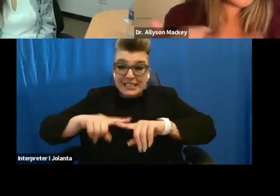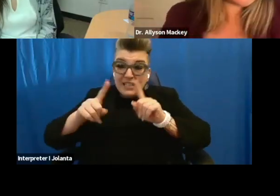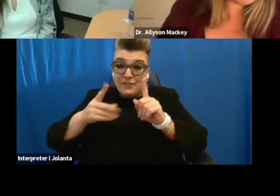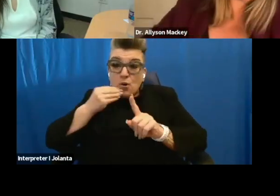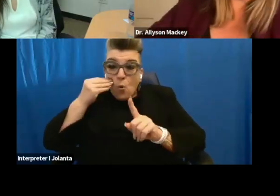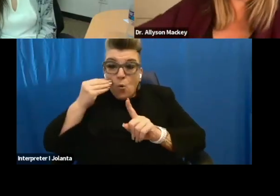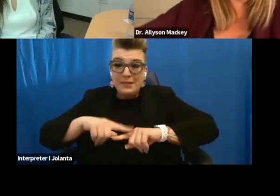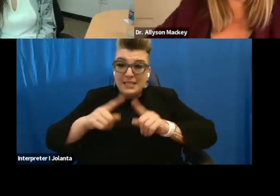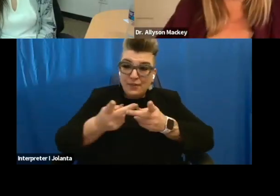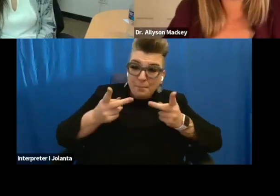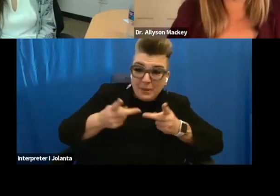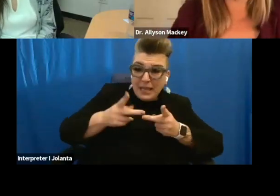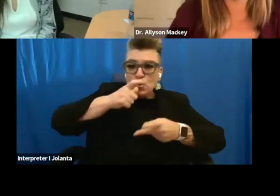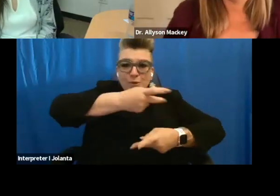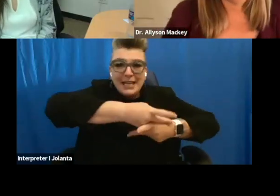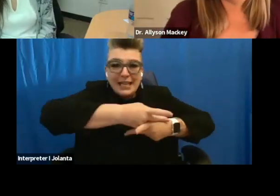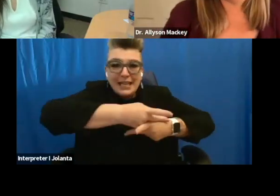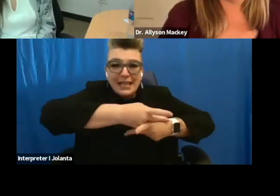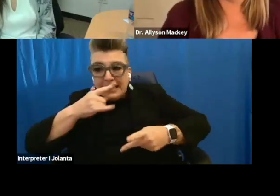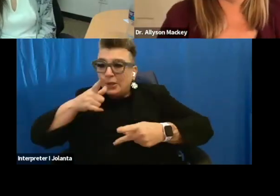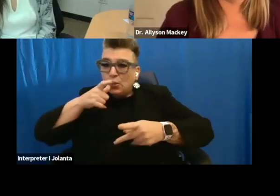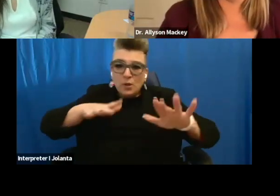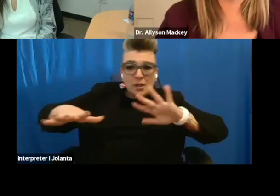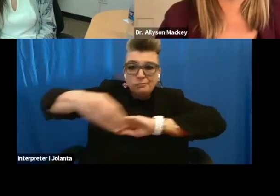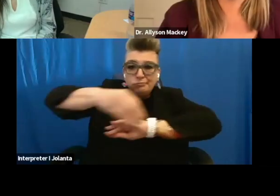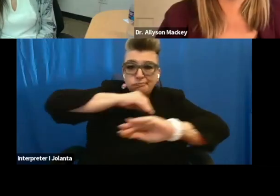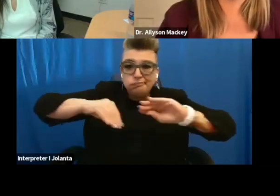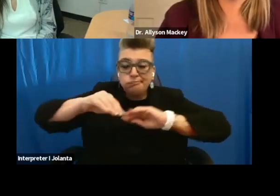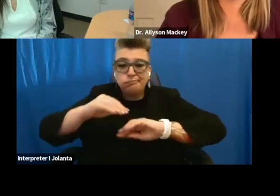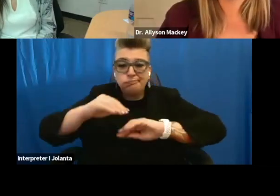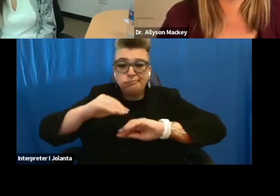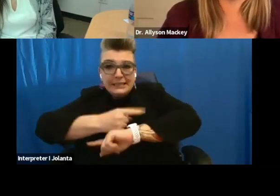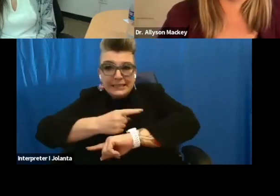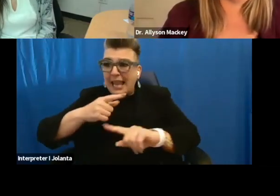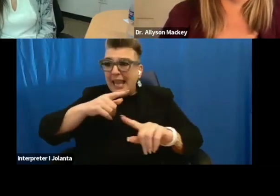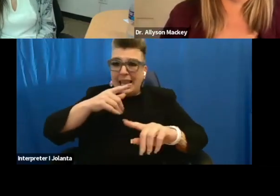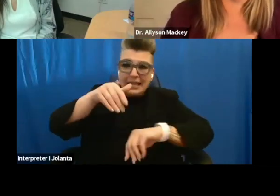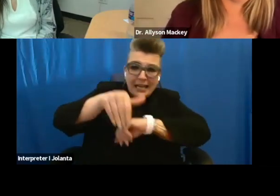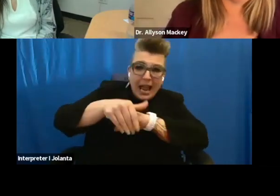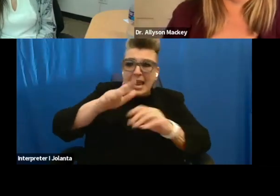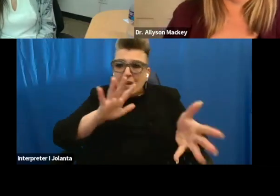going on you know time of day all of this um and so we're sort of constantly working to